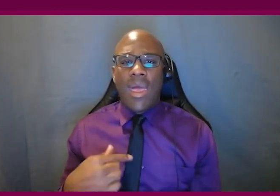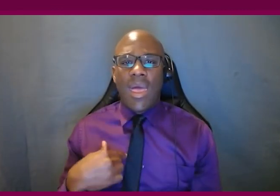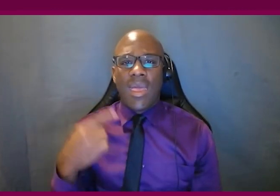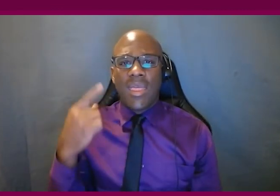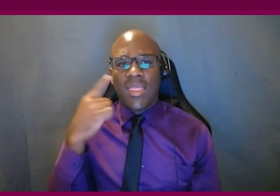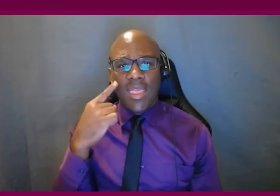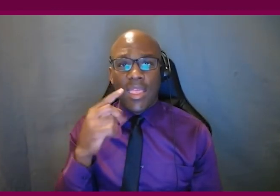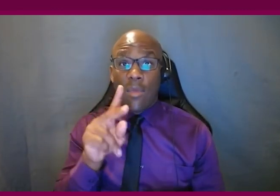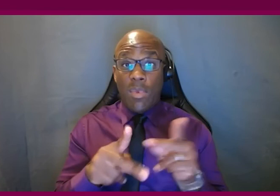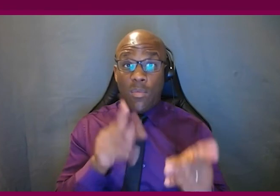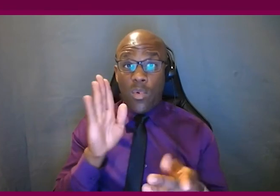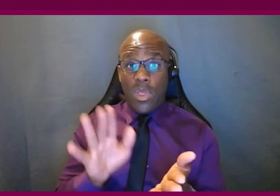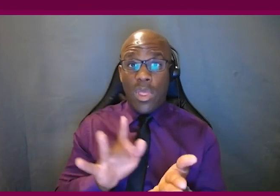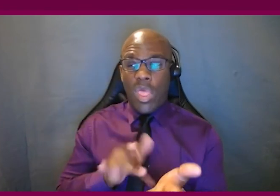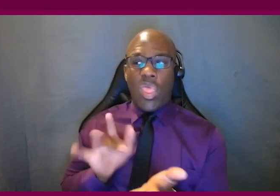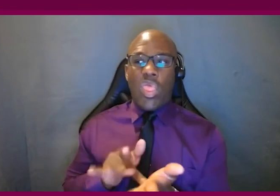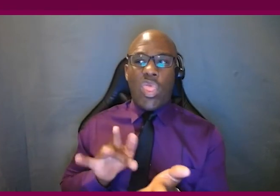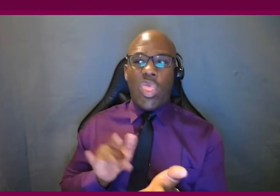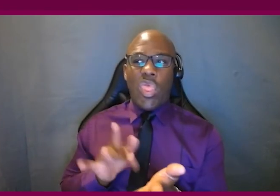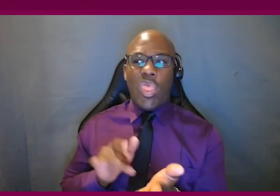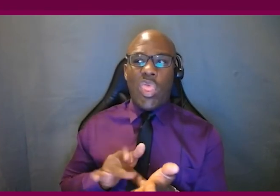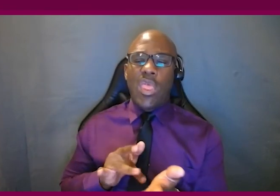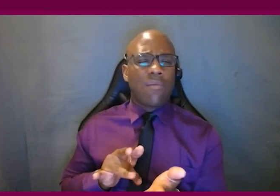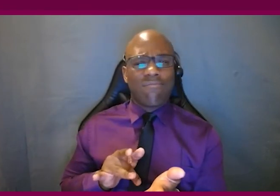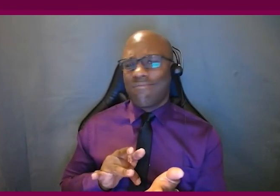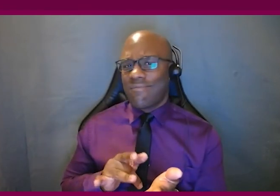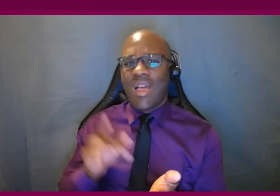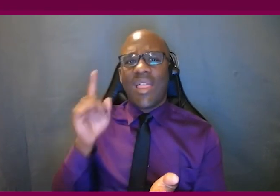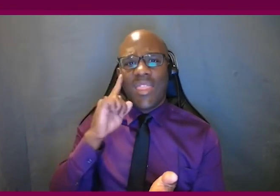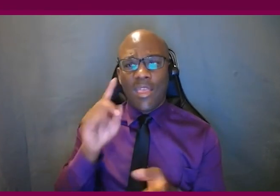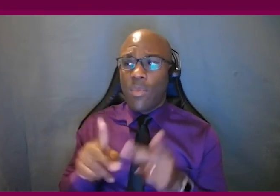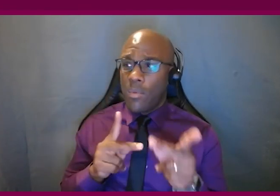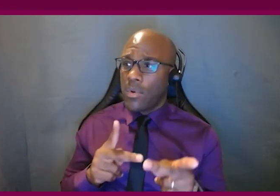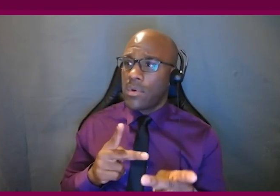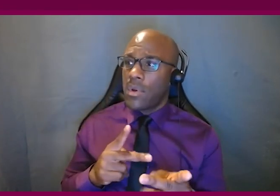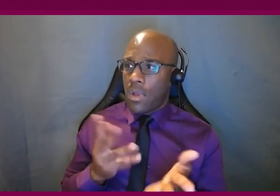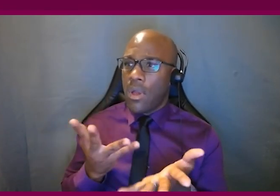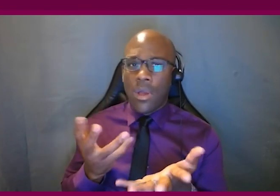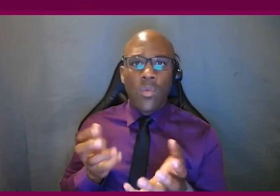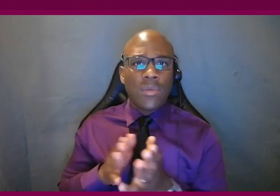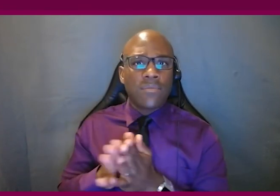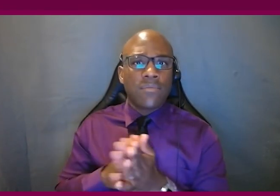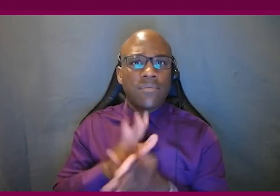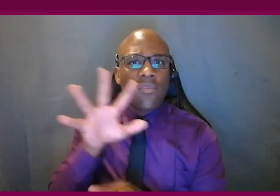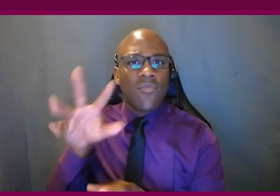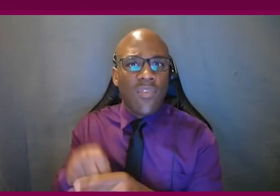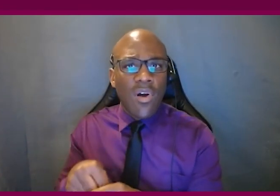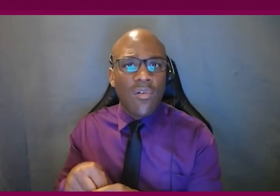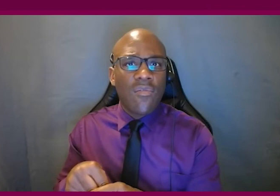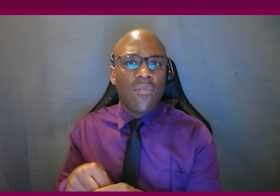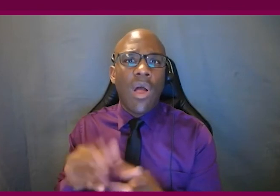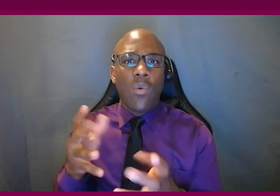and be a part of a collective and be proud to do that.